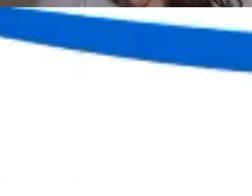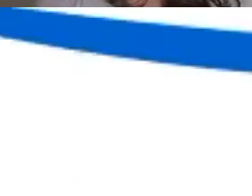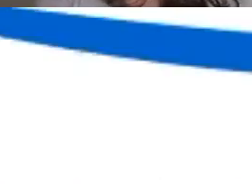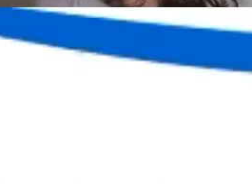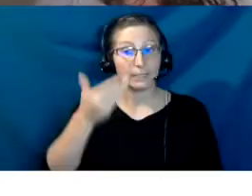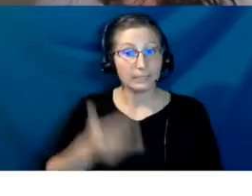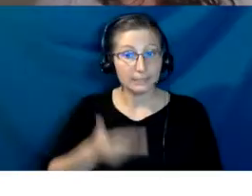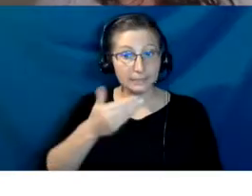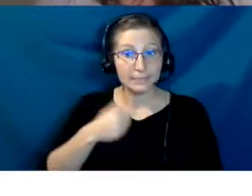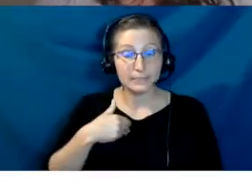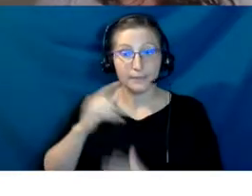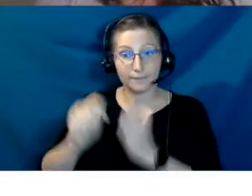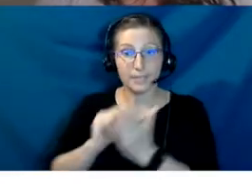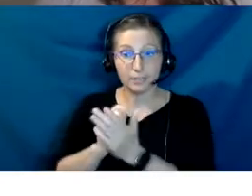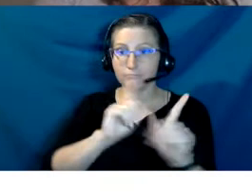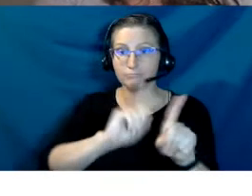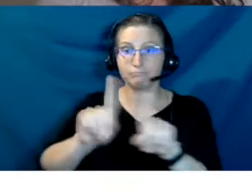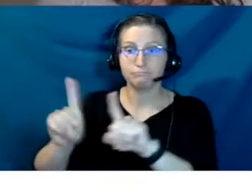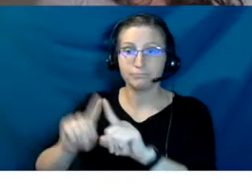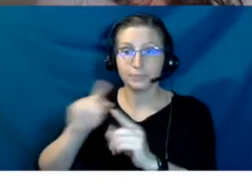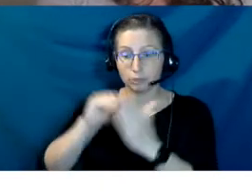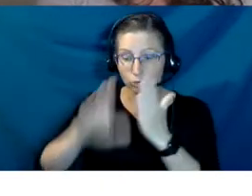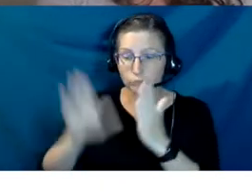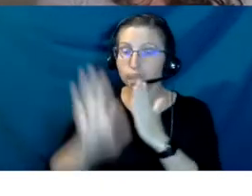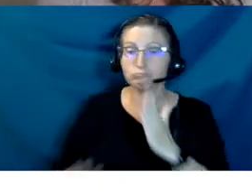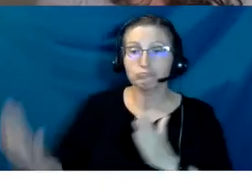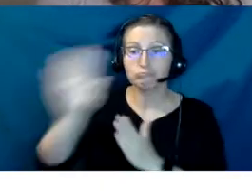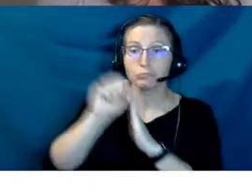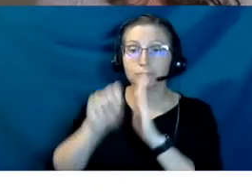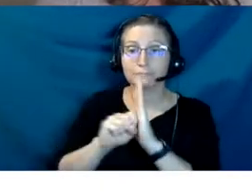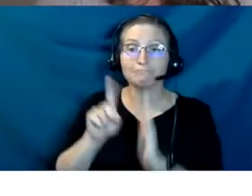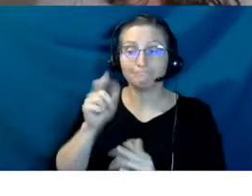I am going to just show this video quickly. This is a video of different